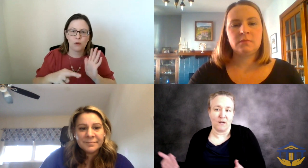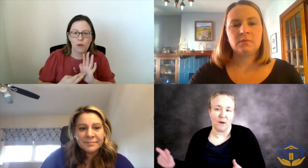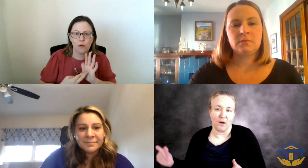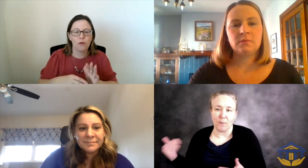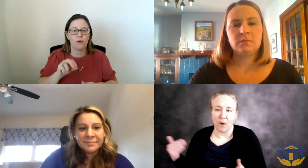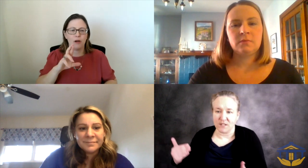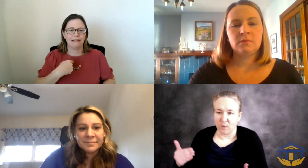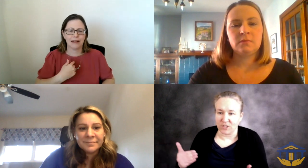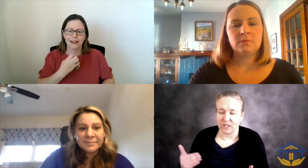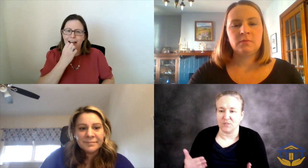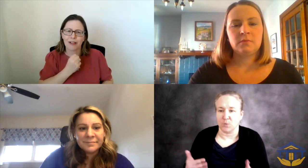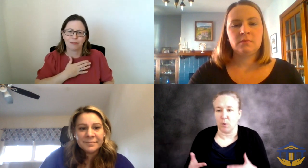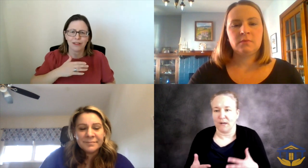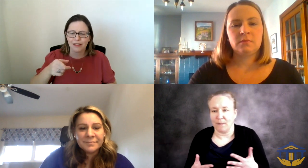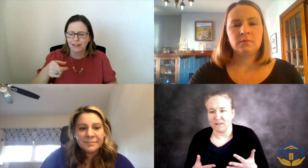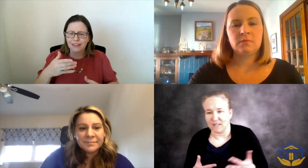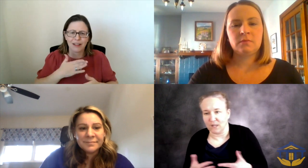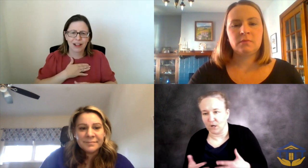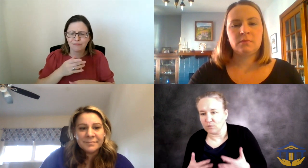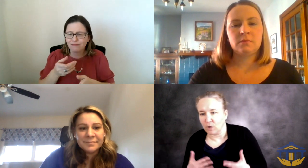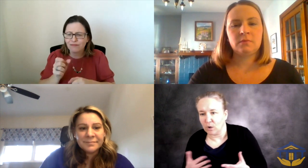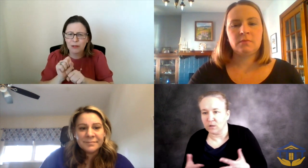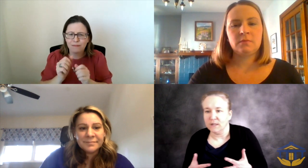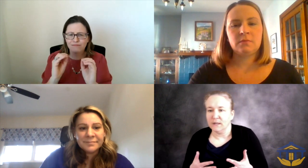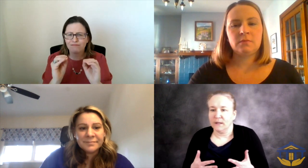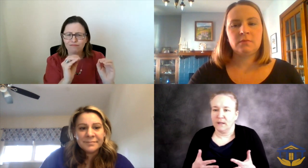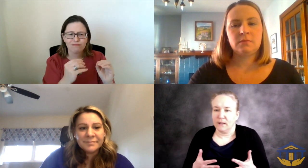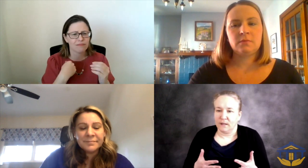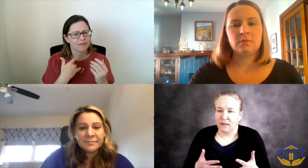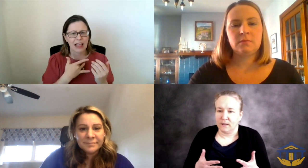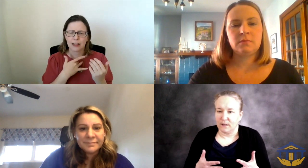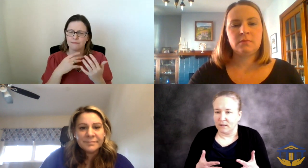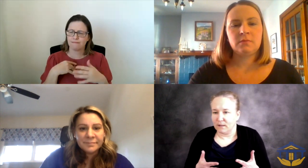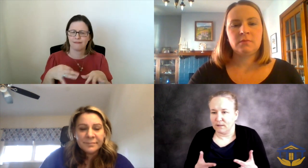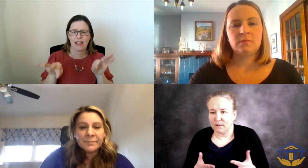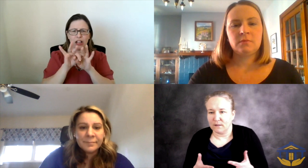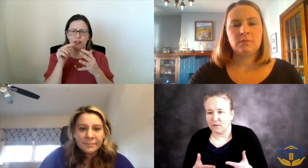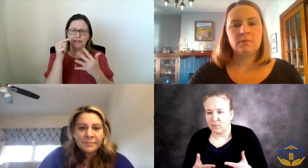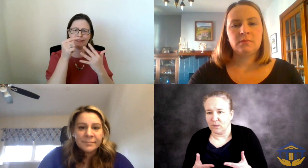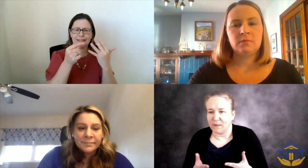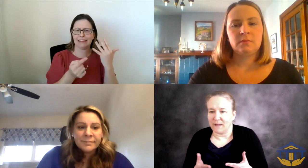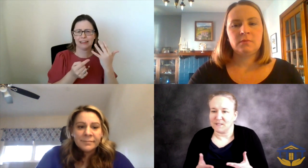our boss watching us. We're worried about staying in our role whether or not it's about how many